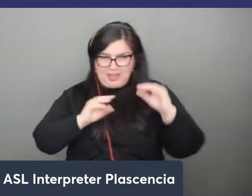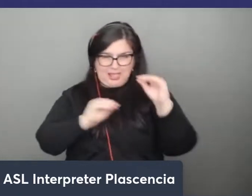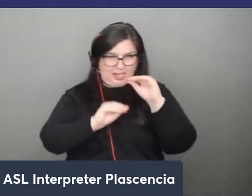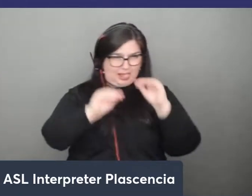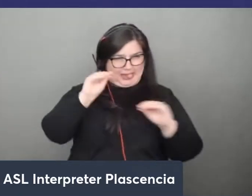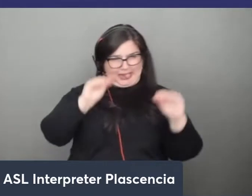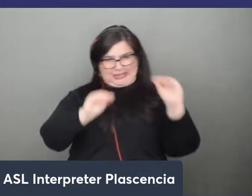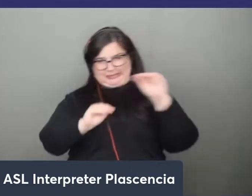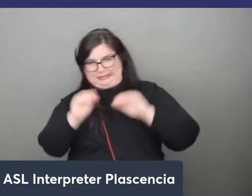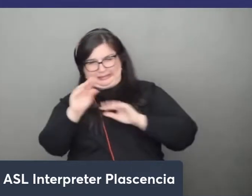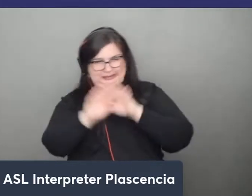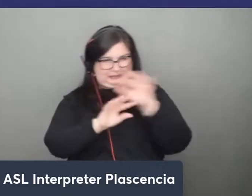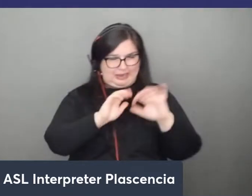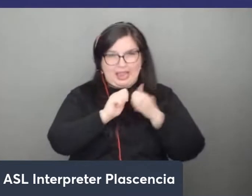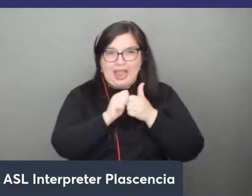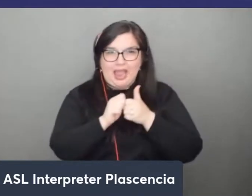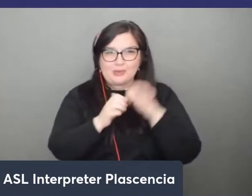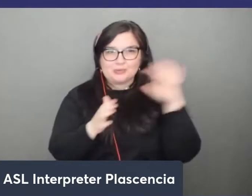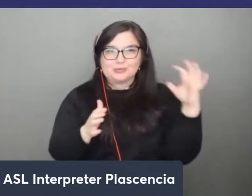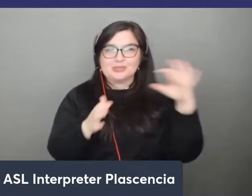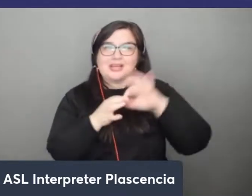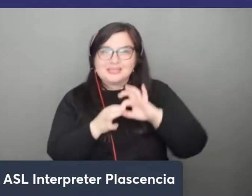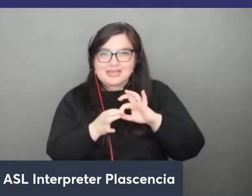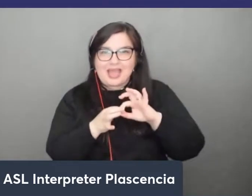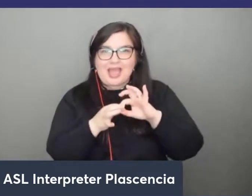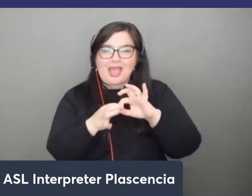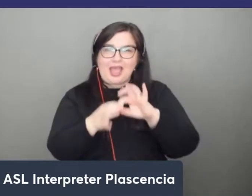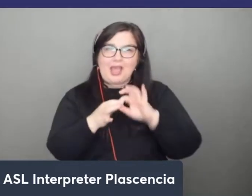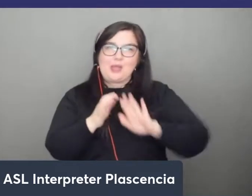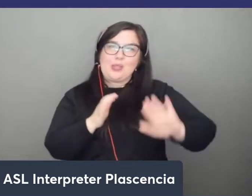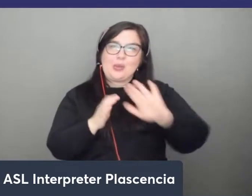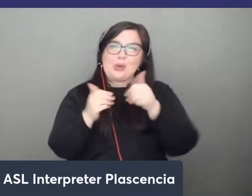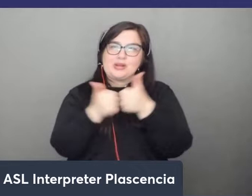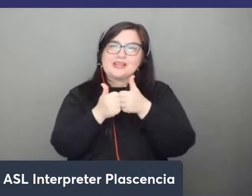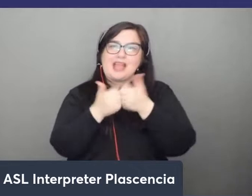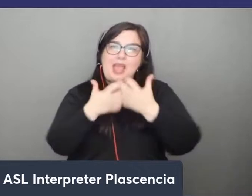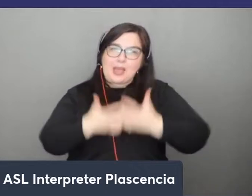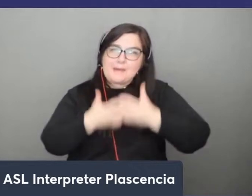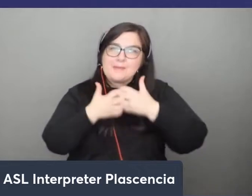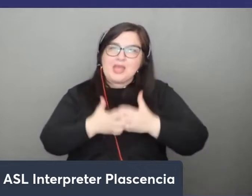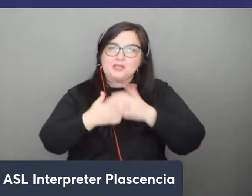and then them together with their game engine to call them from the game,